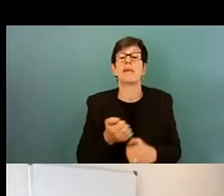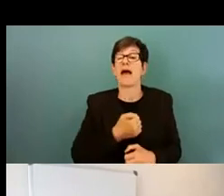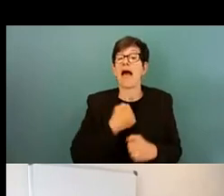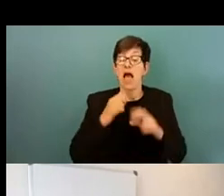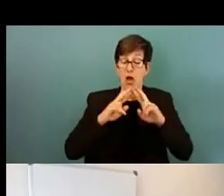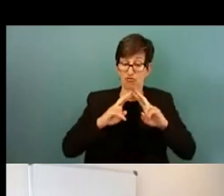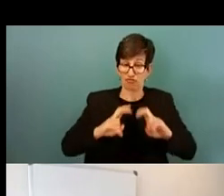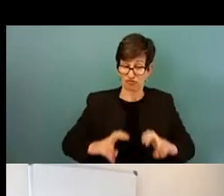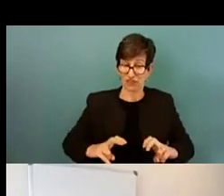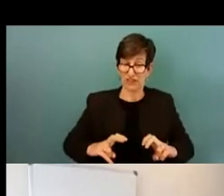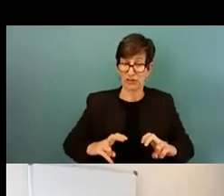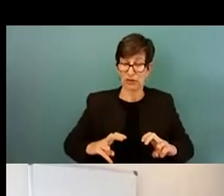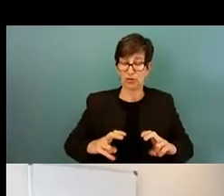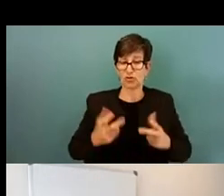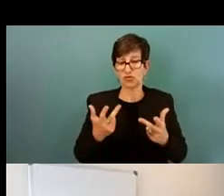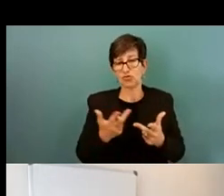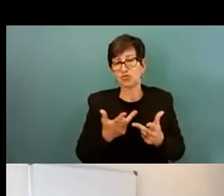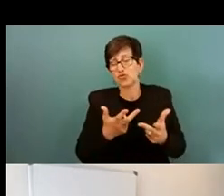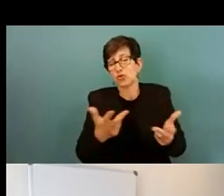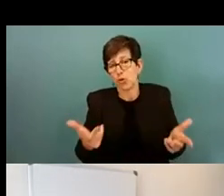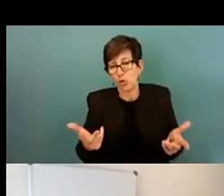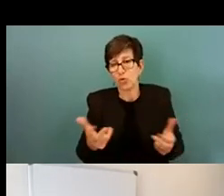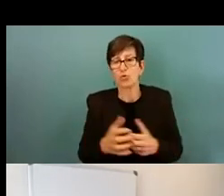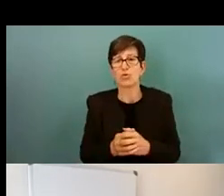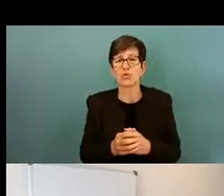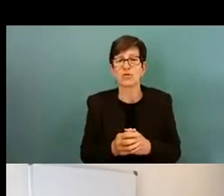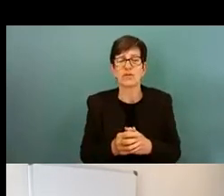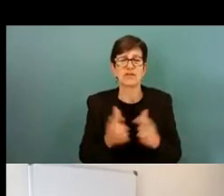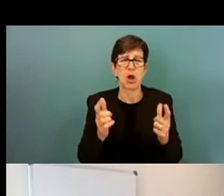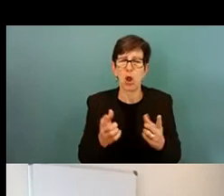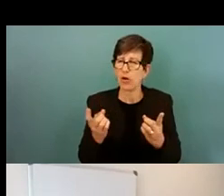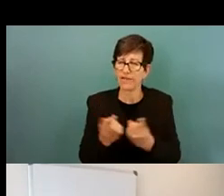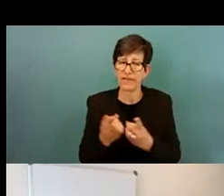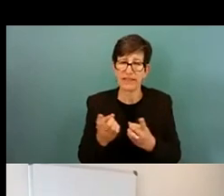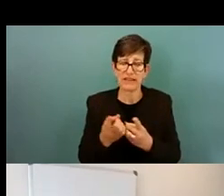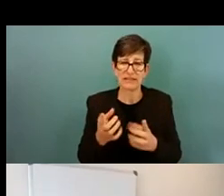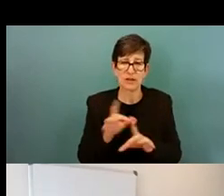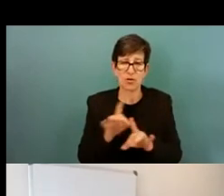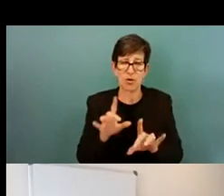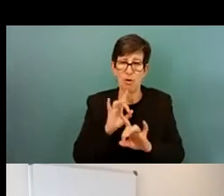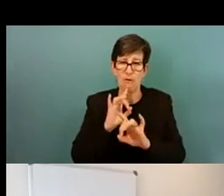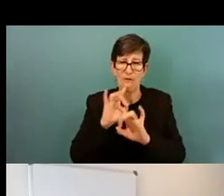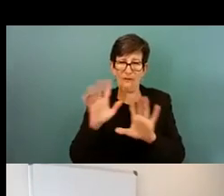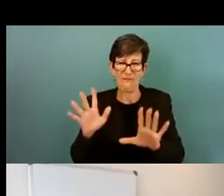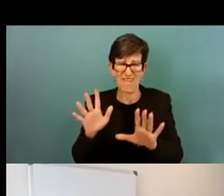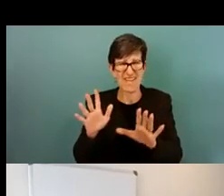short of showing that there is a lot that is obscured or concealed in those kinds of